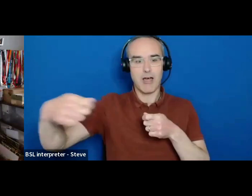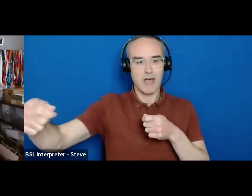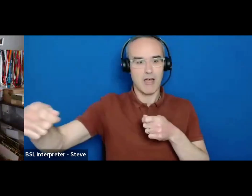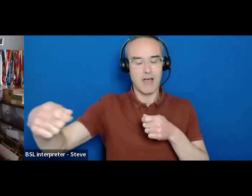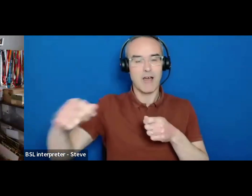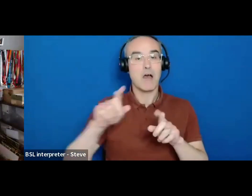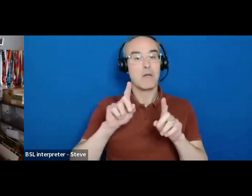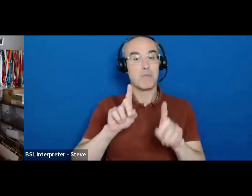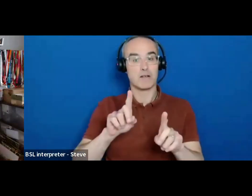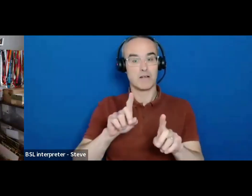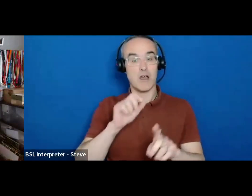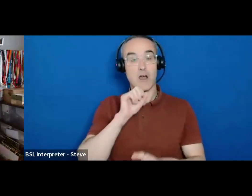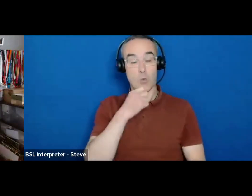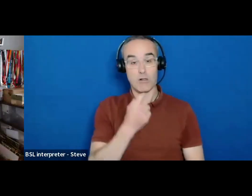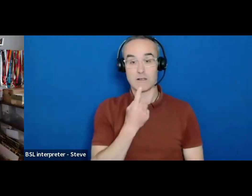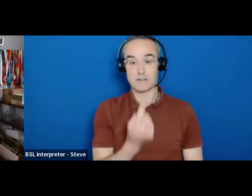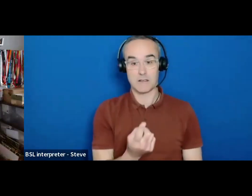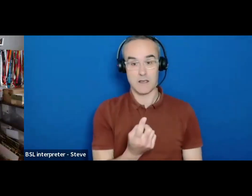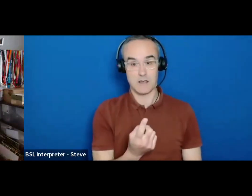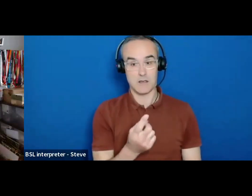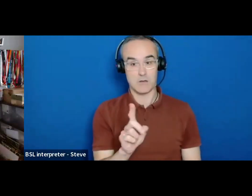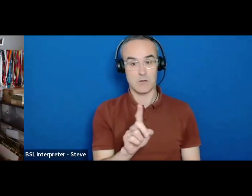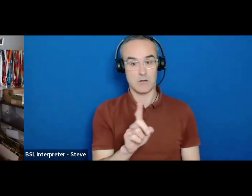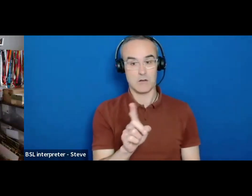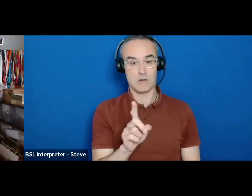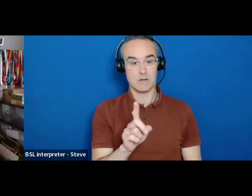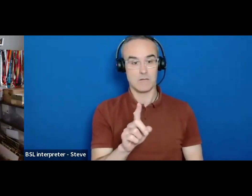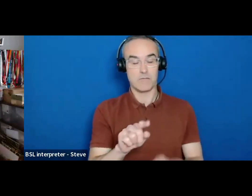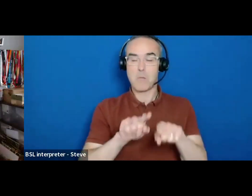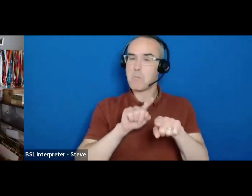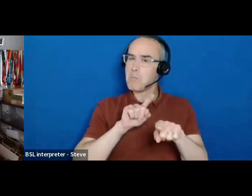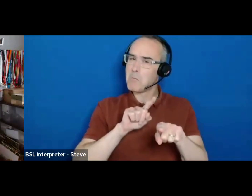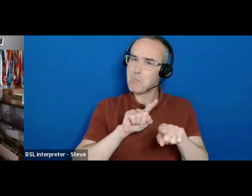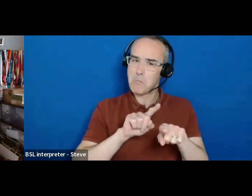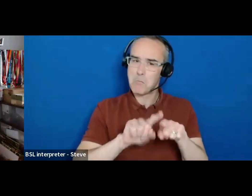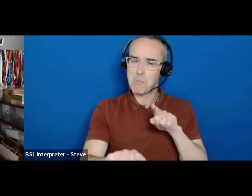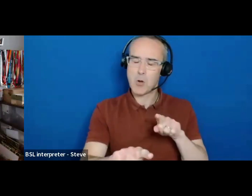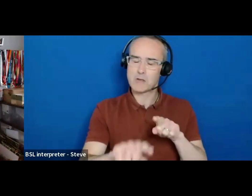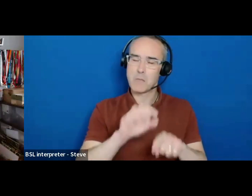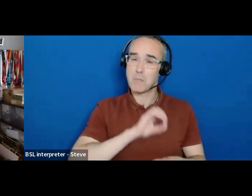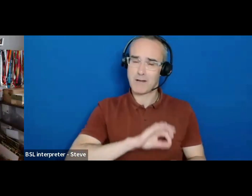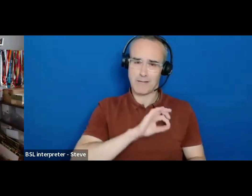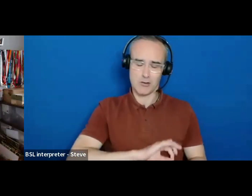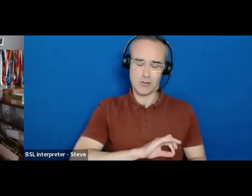just in saying what the most rewarding things for me that have come out of